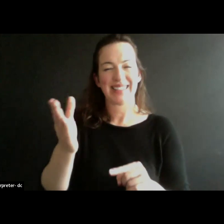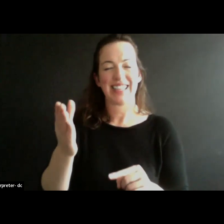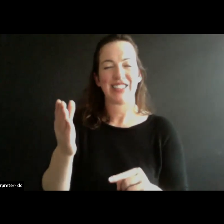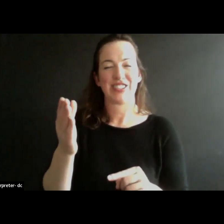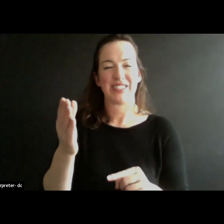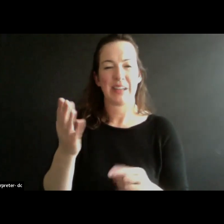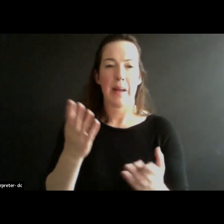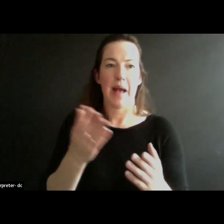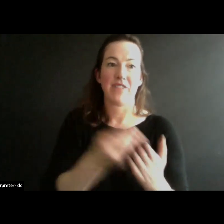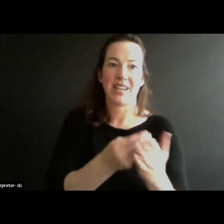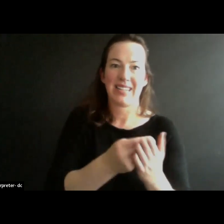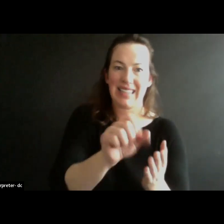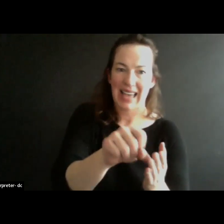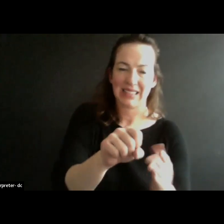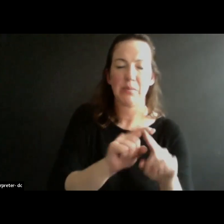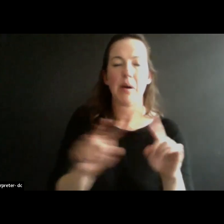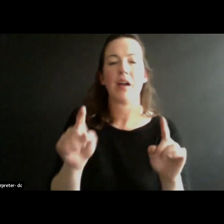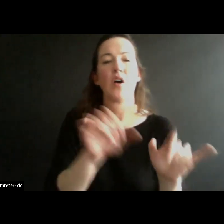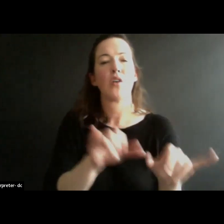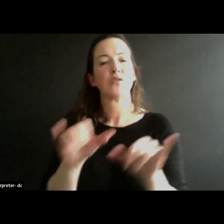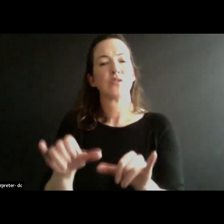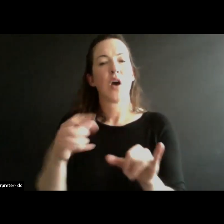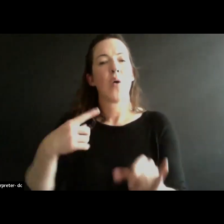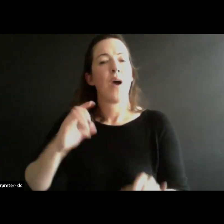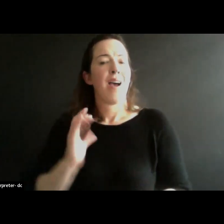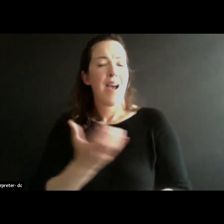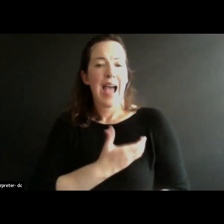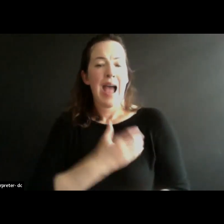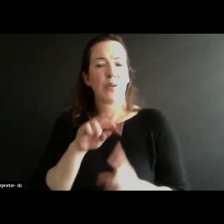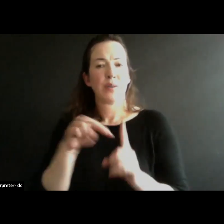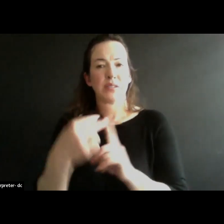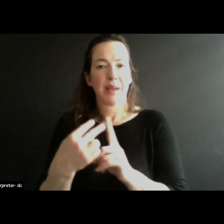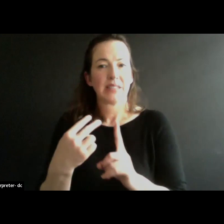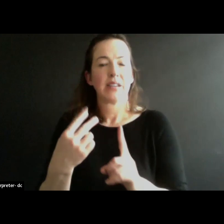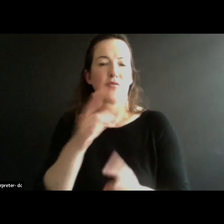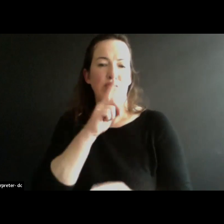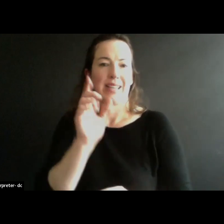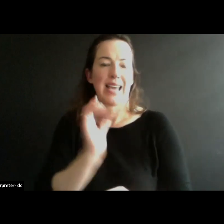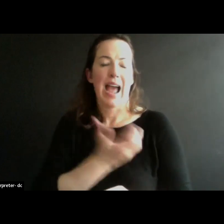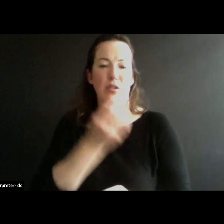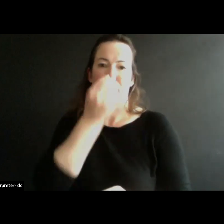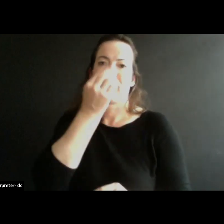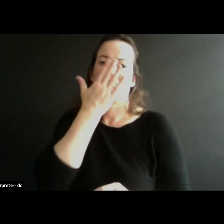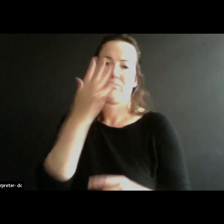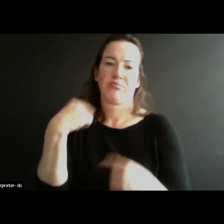maybe funding is is our perspective and really our lesson learned over doing this over several